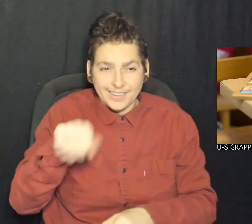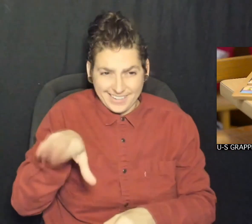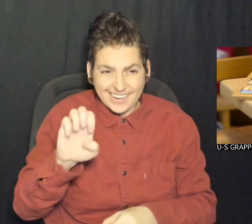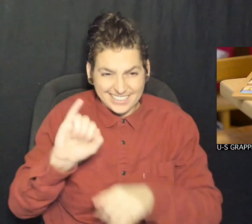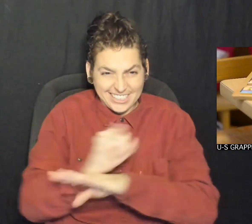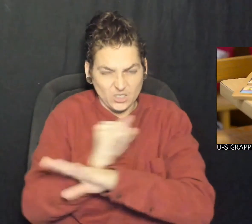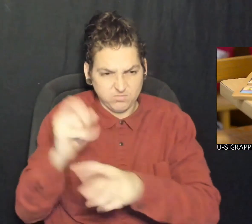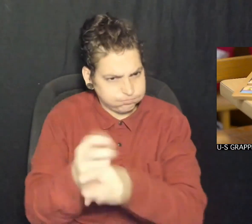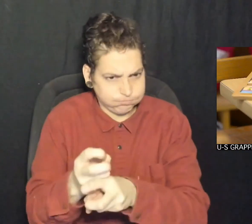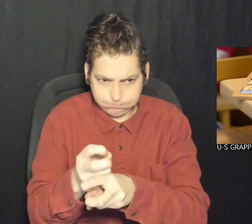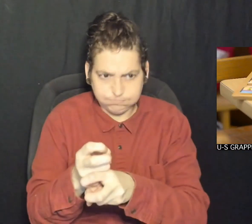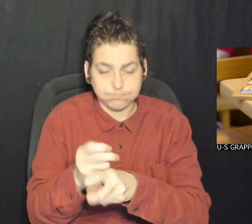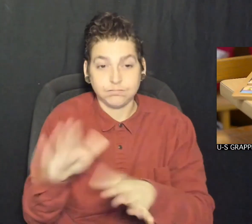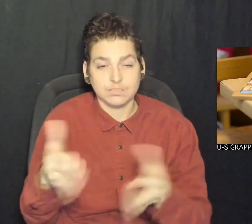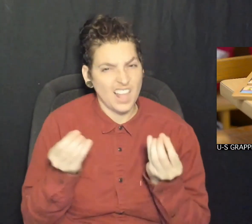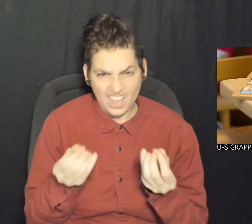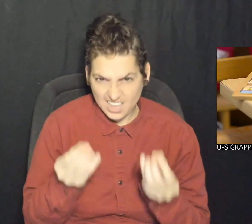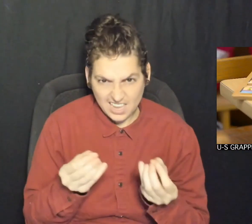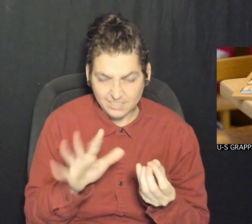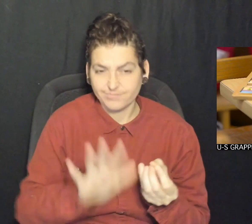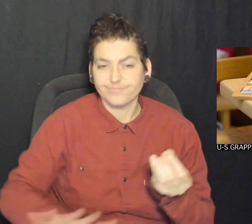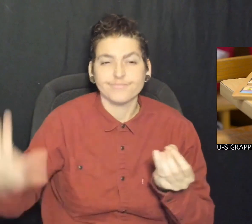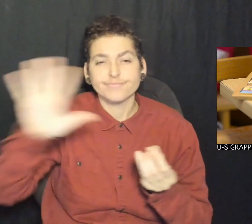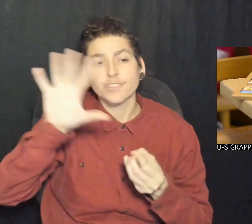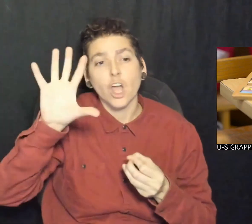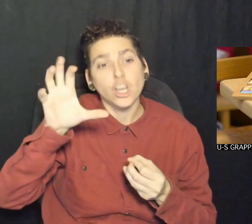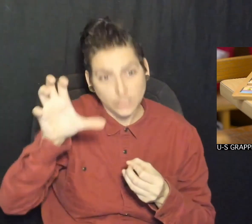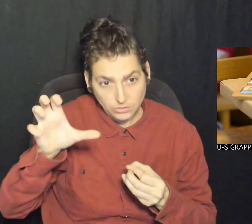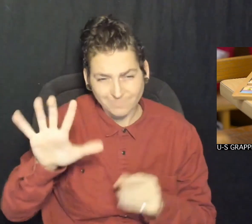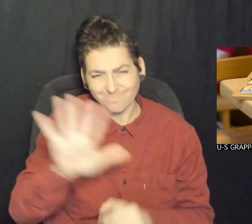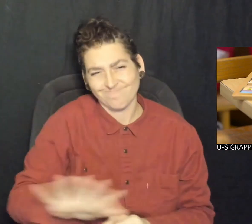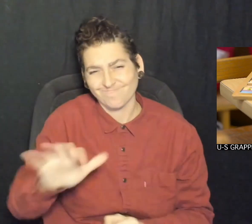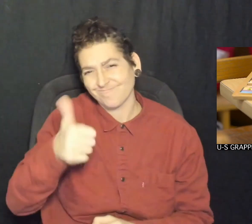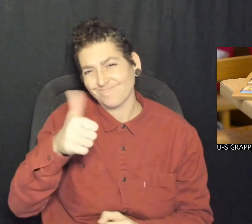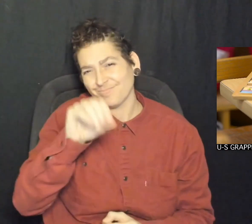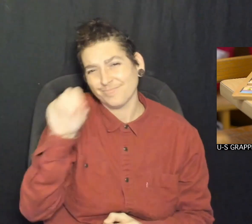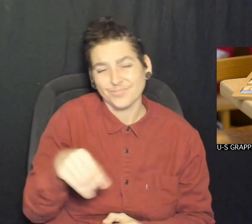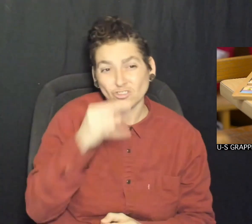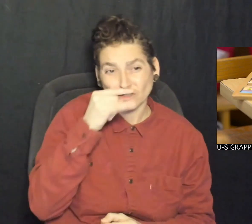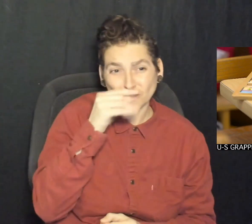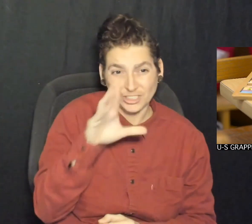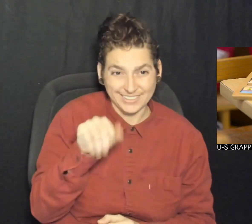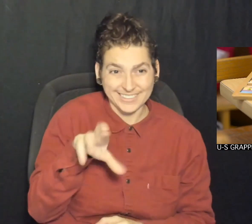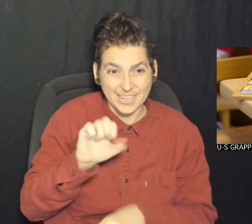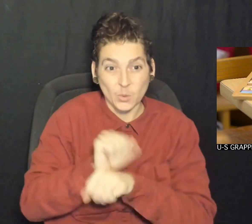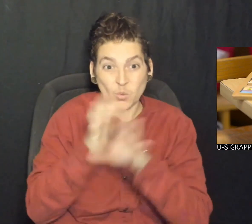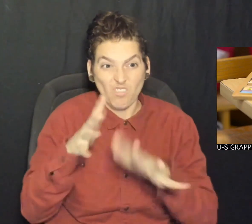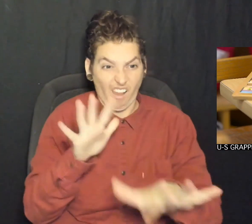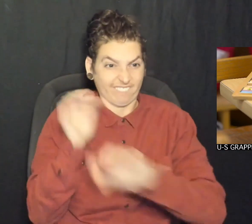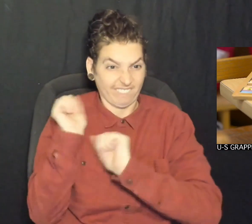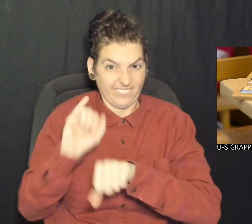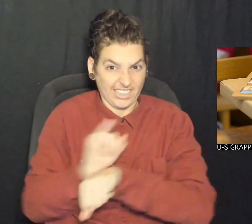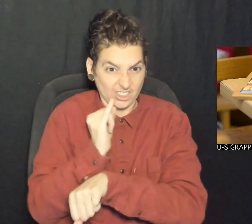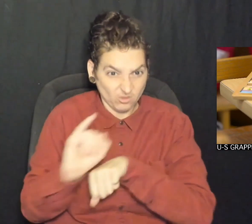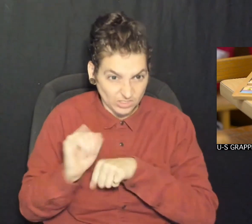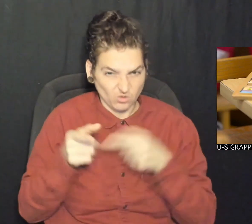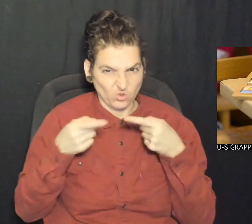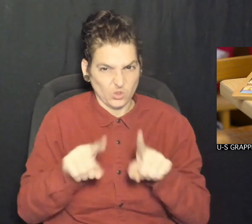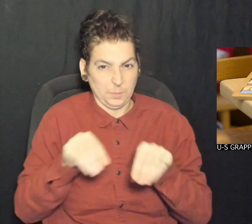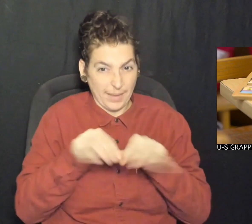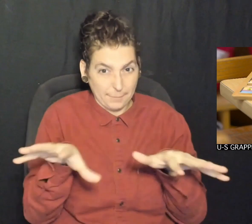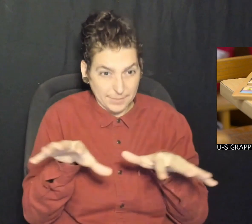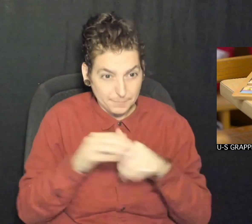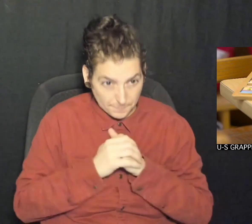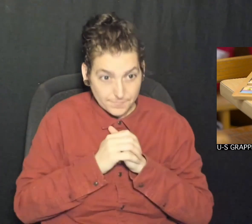hit the child care industry hard across the country roughly 10% of child care programs